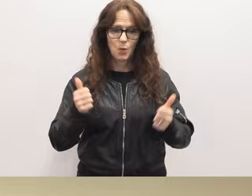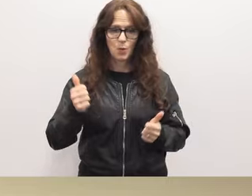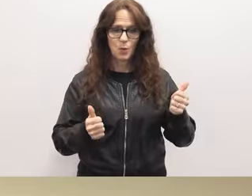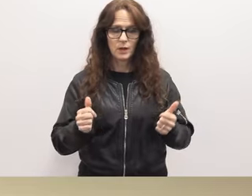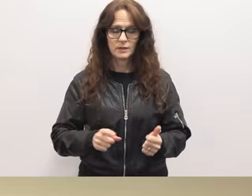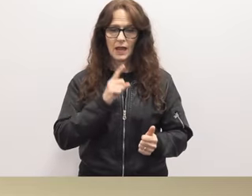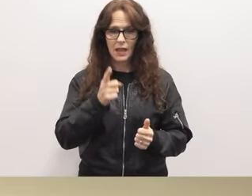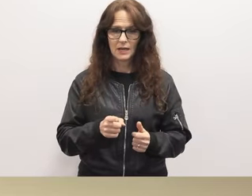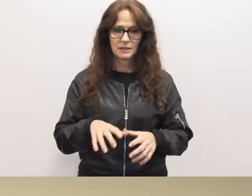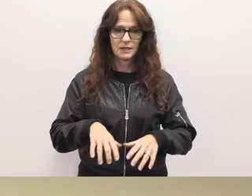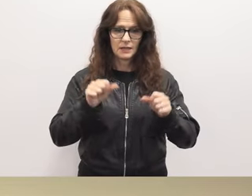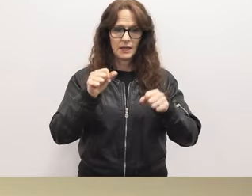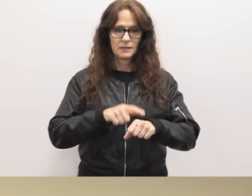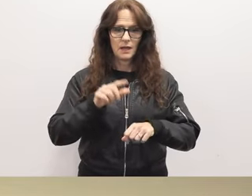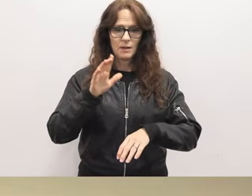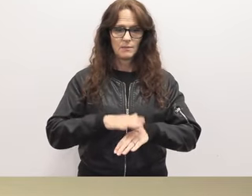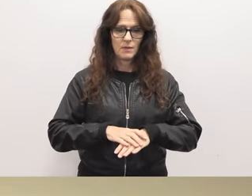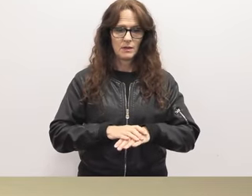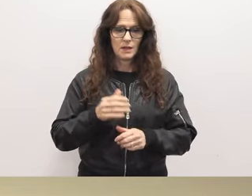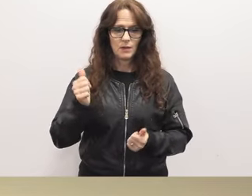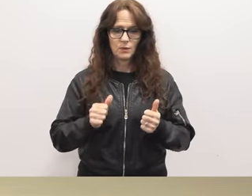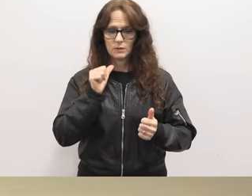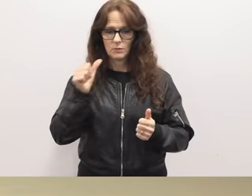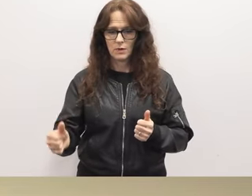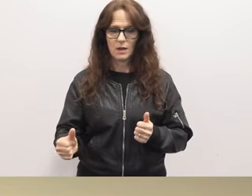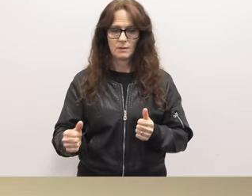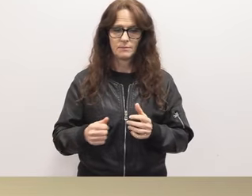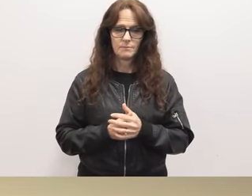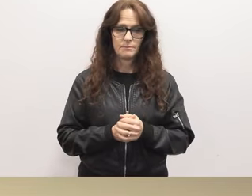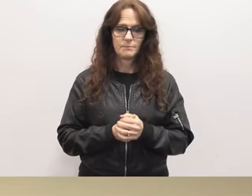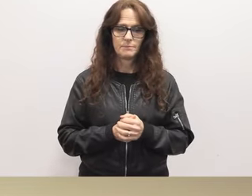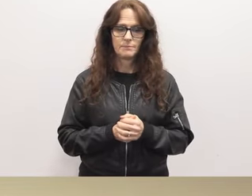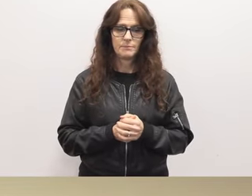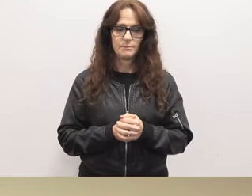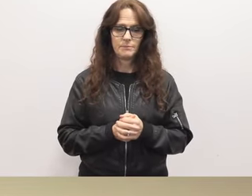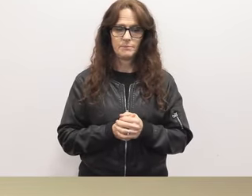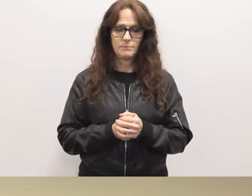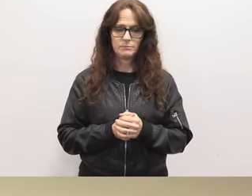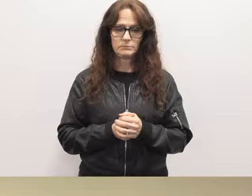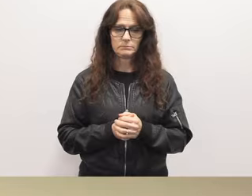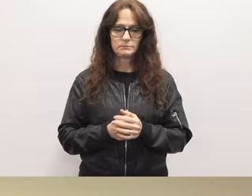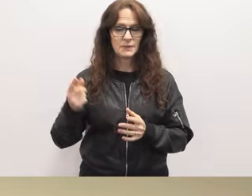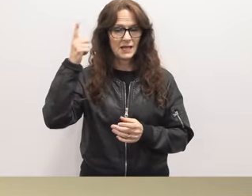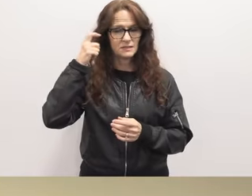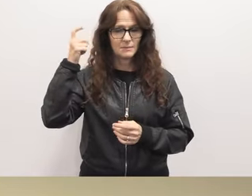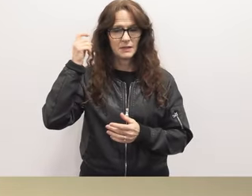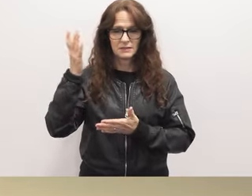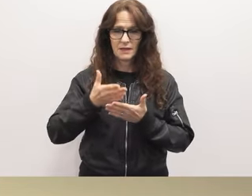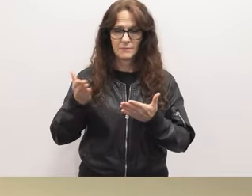gonna spend time on and what things we're not. And 'cause I suspect a couple things may fall out naturally.